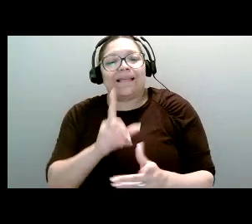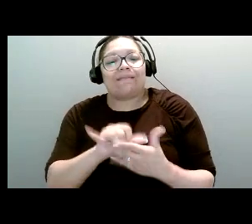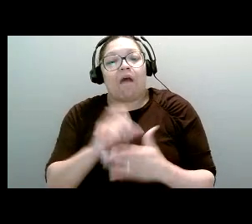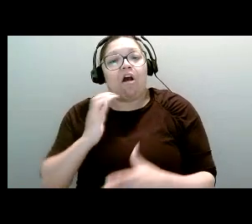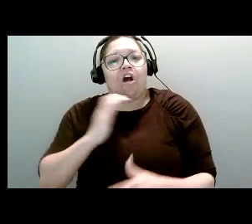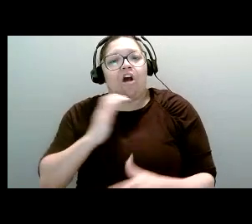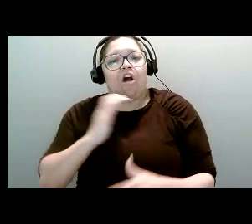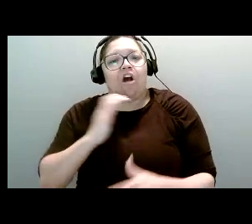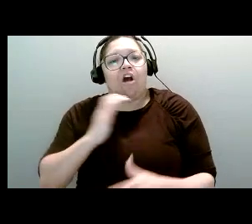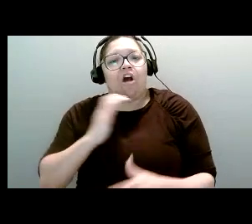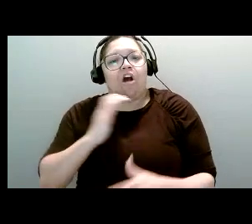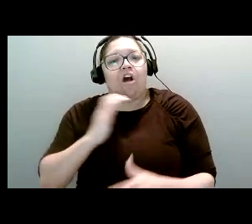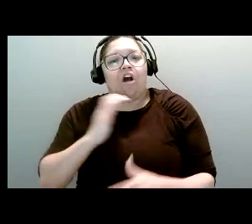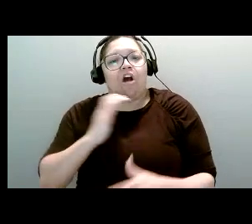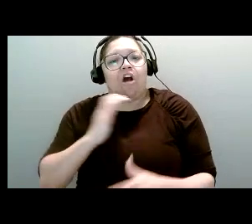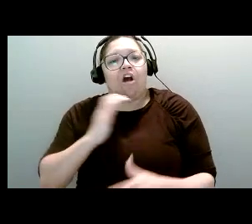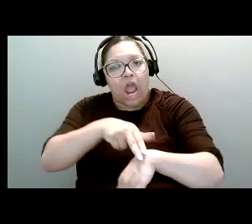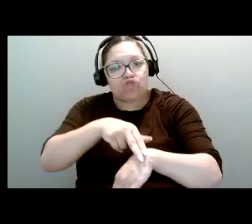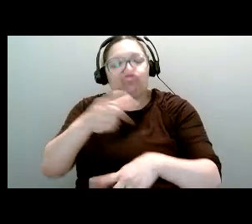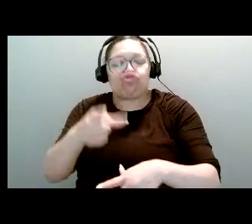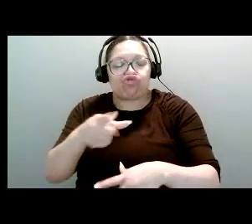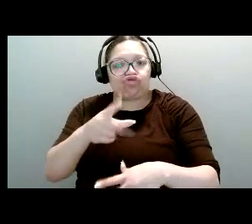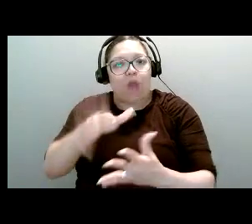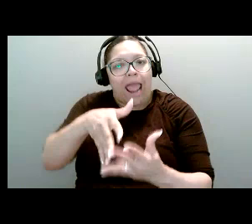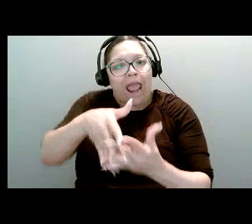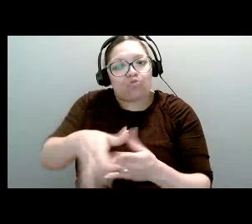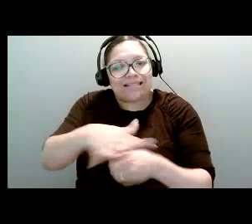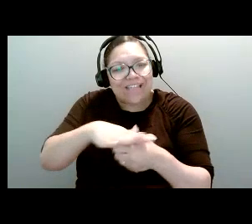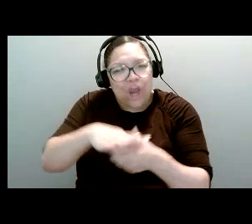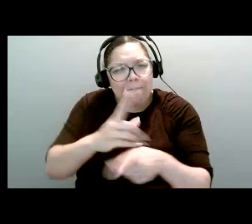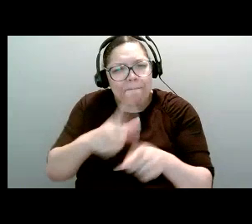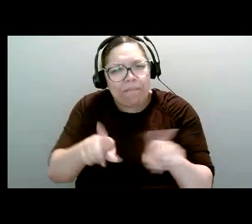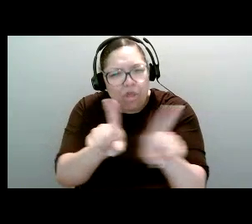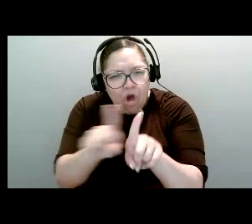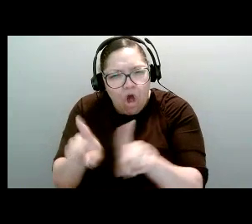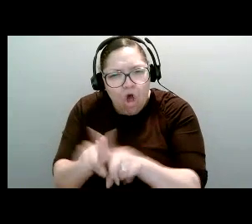National Heritage Area, but they also direct the National Park